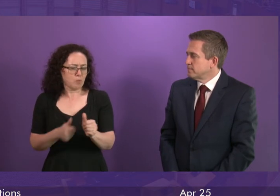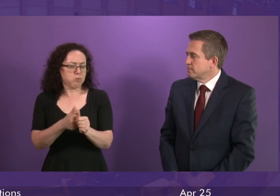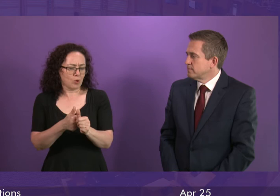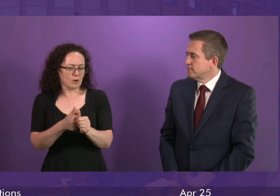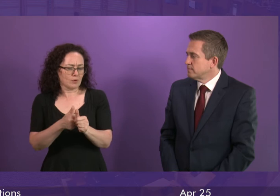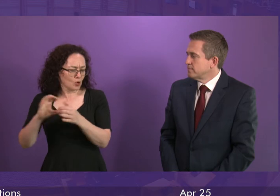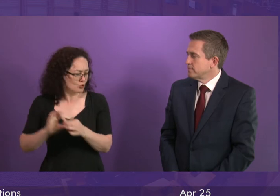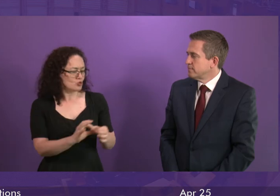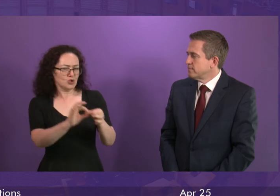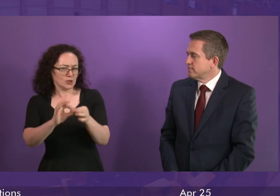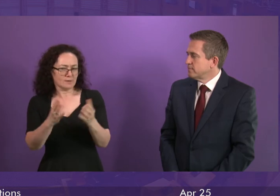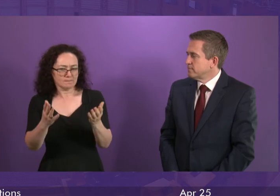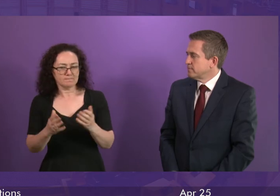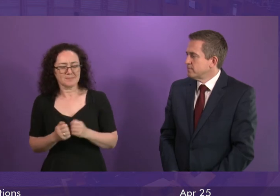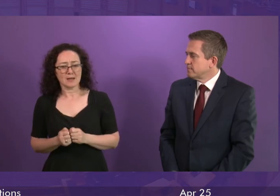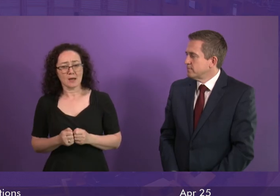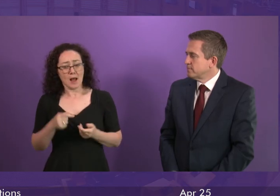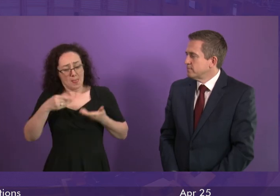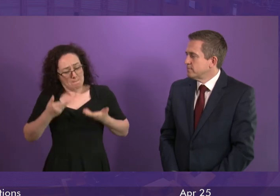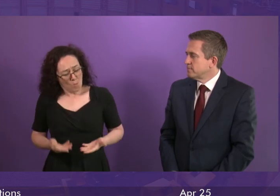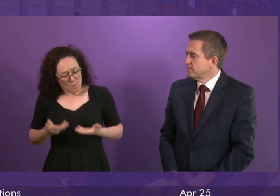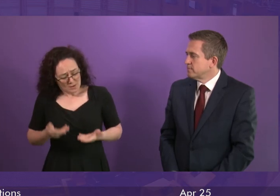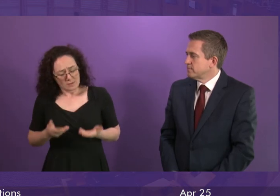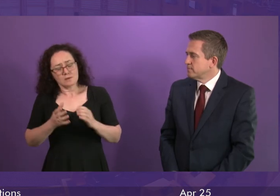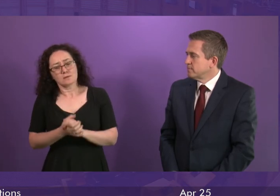the price that Scotland is paying right now for being governed by Westminster, why should